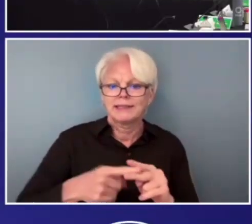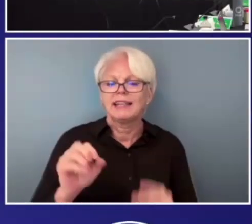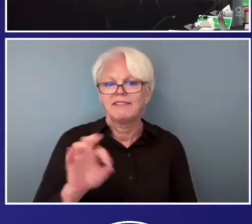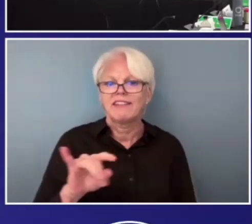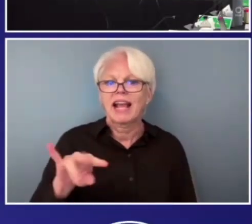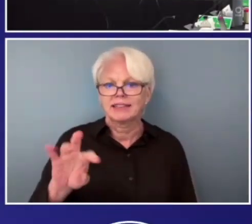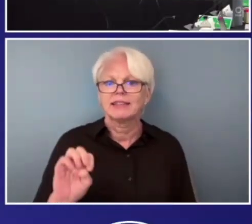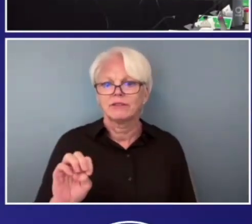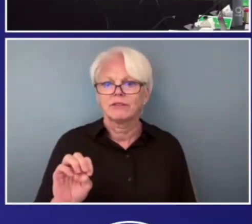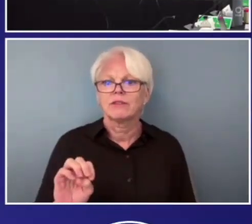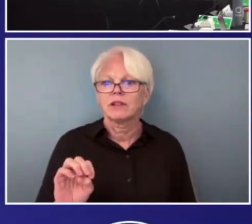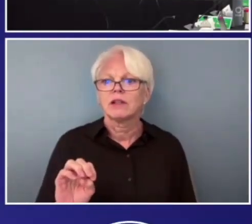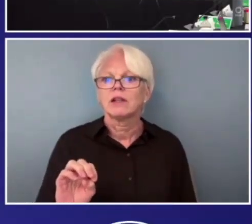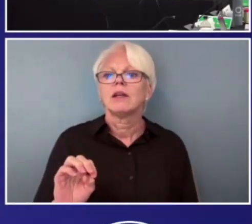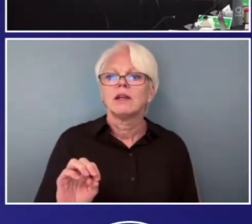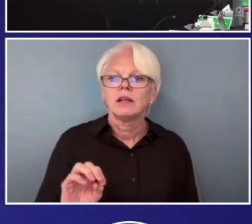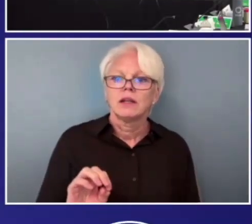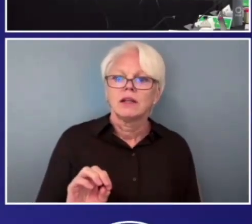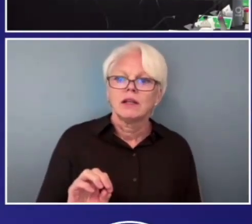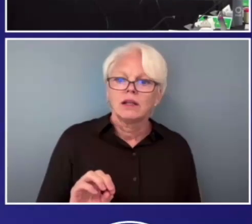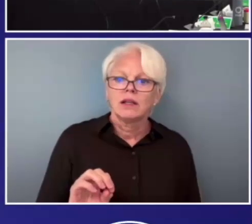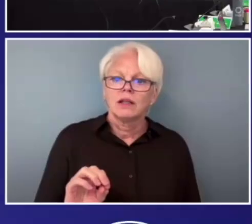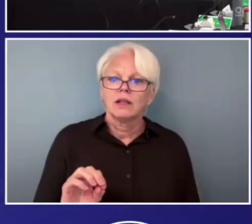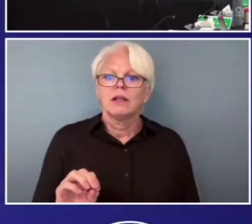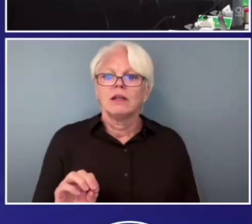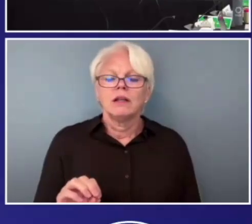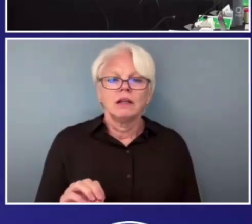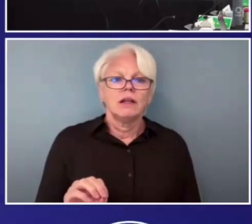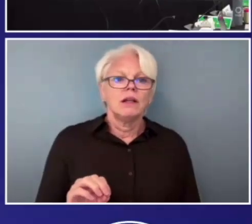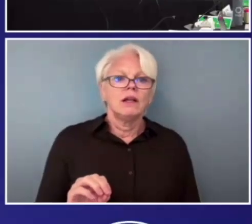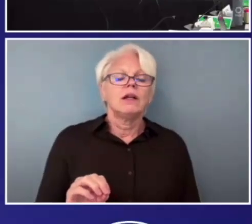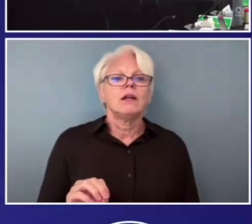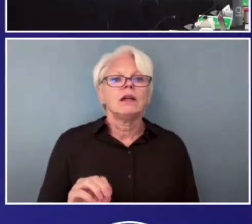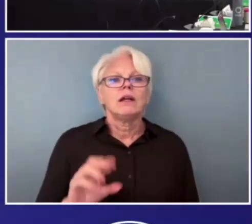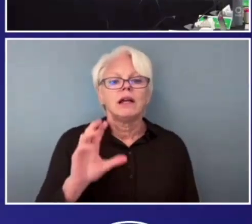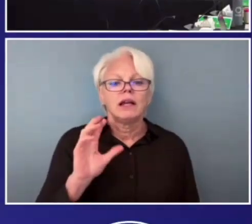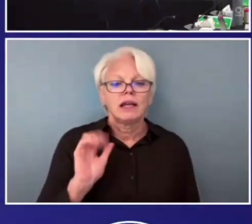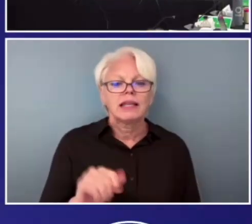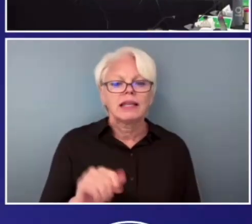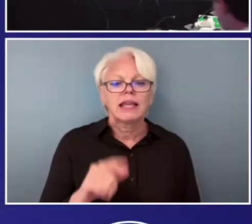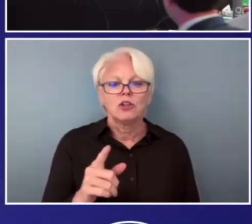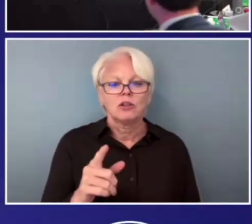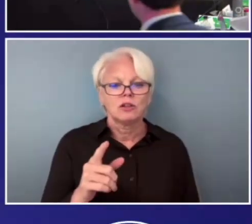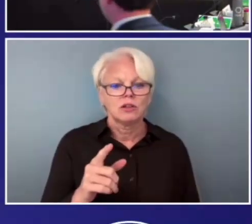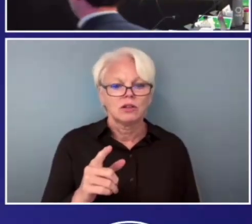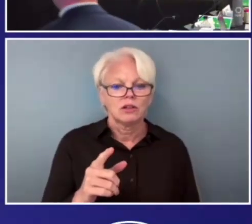And we also had this deputy general counsel who's going to come up and share with you.